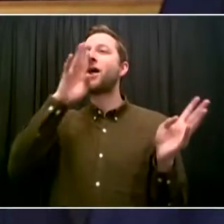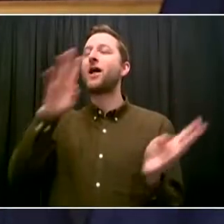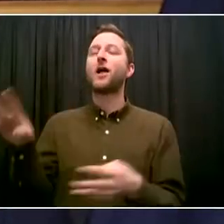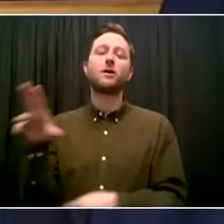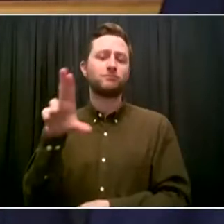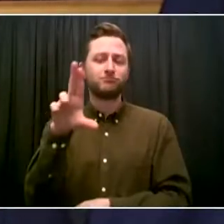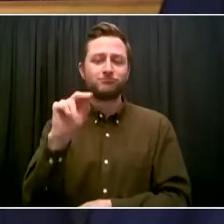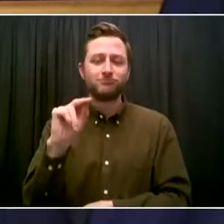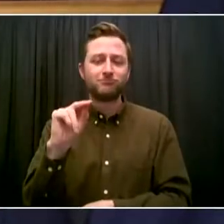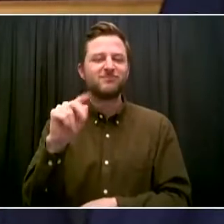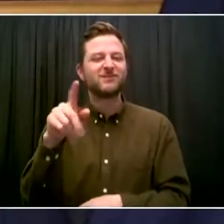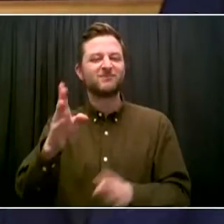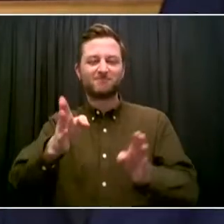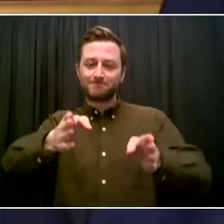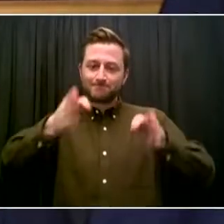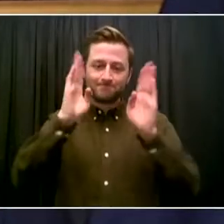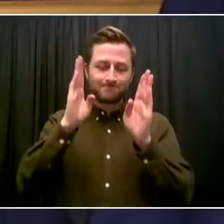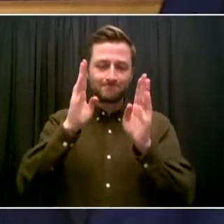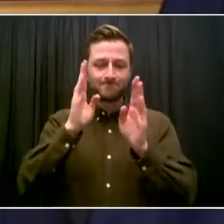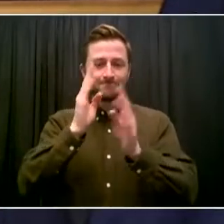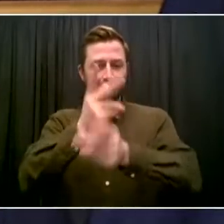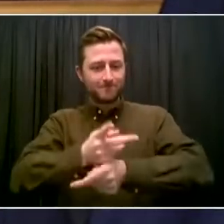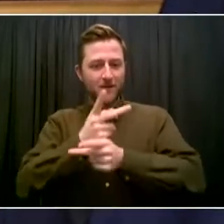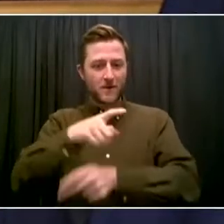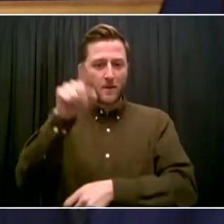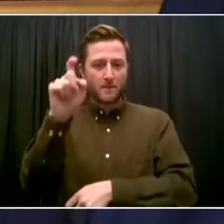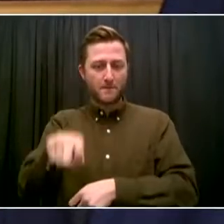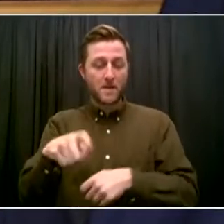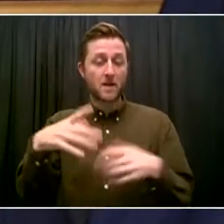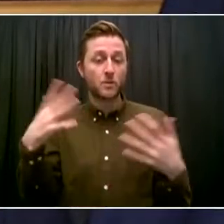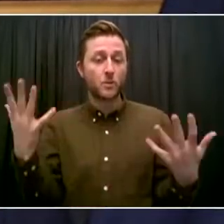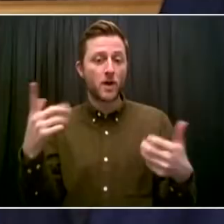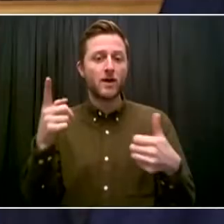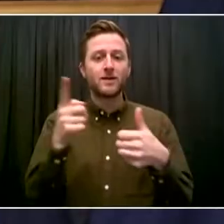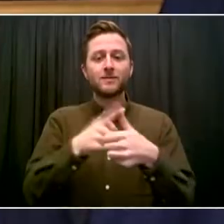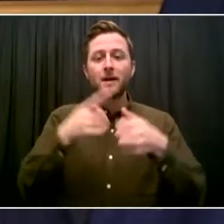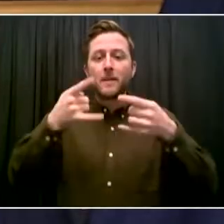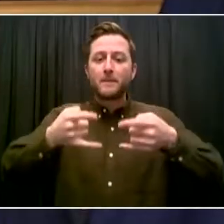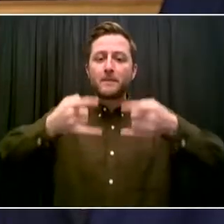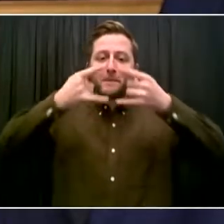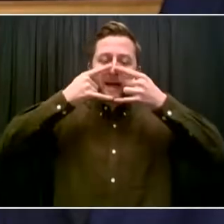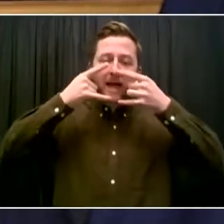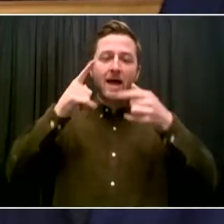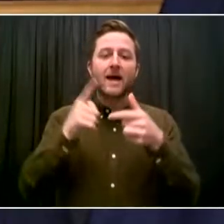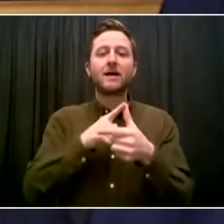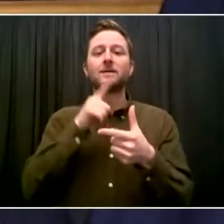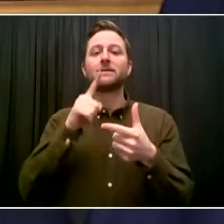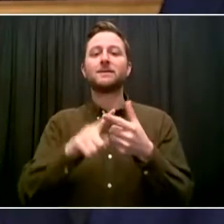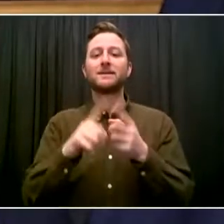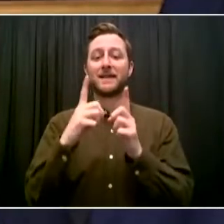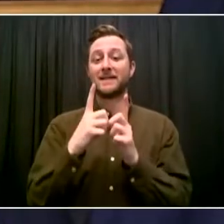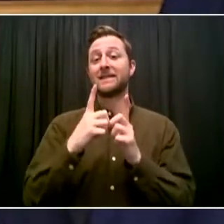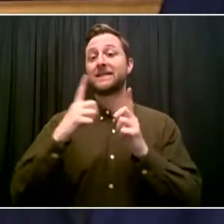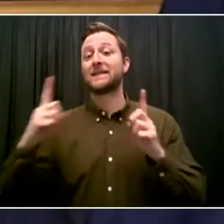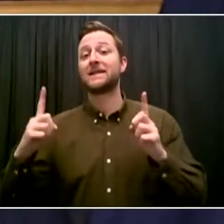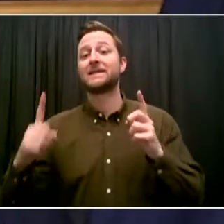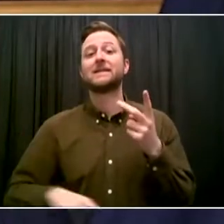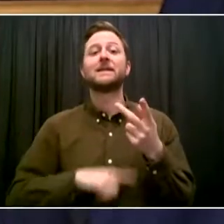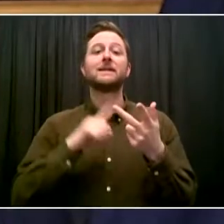THE RIGHT DIRECTION. AS NEW YORKERS, WE MUST REMAIN VIGILANT